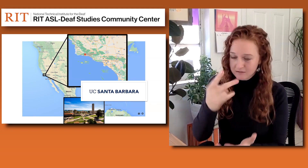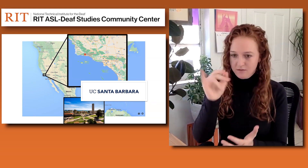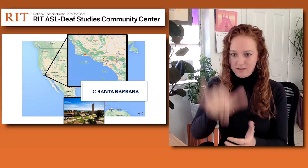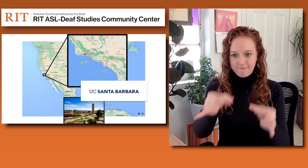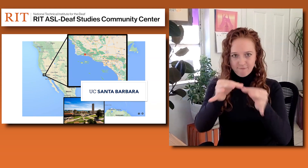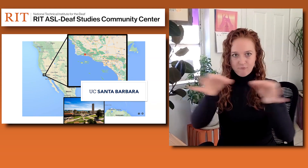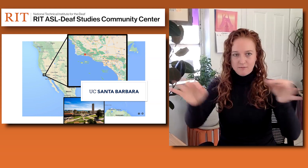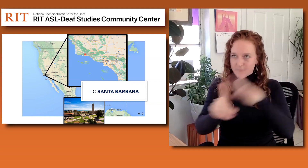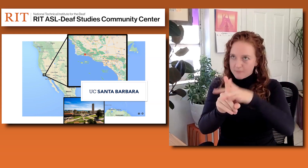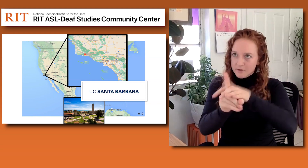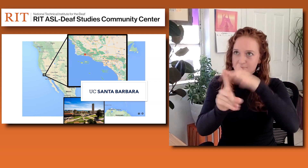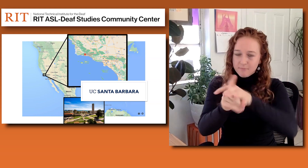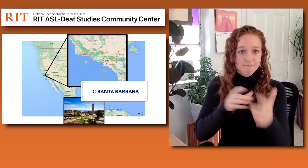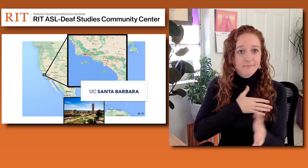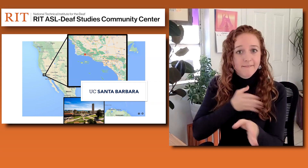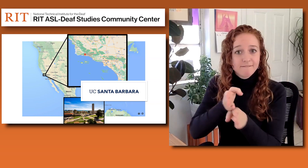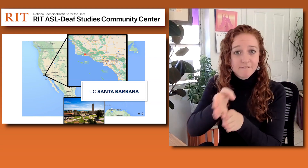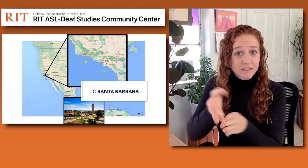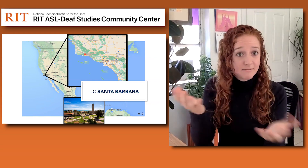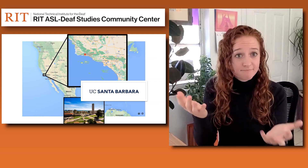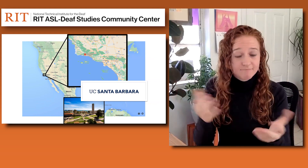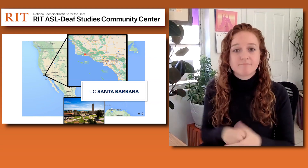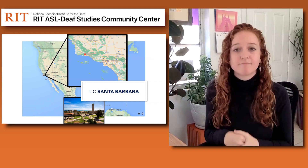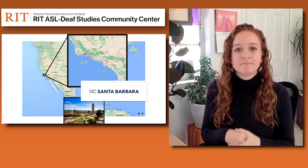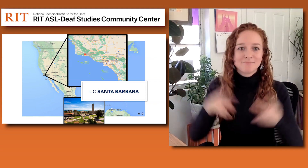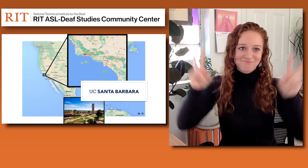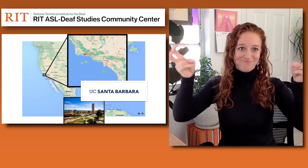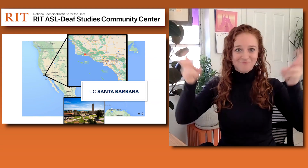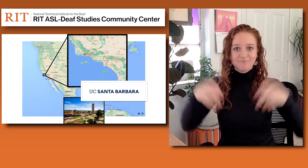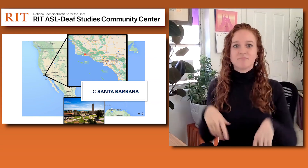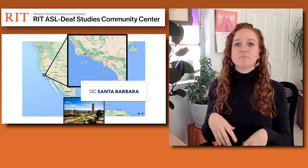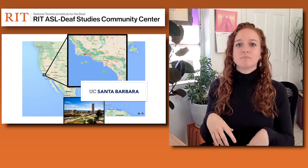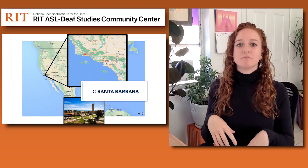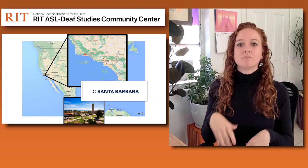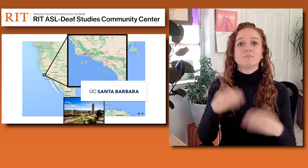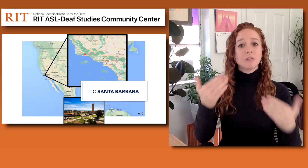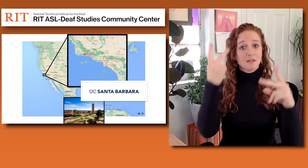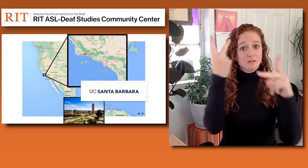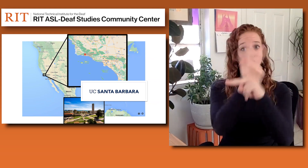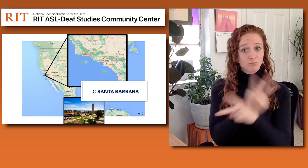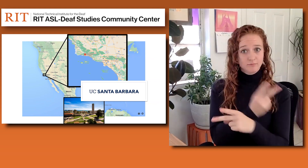I will see a phrase come up in my field that is, and I quote...